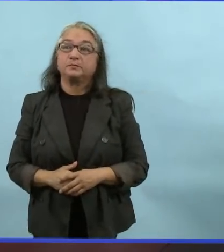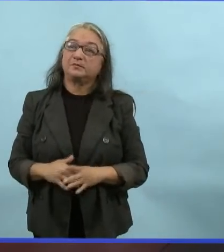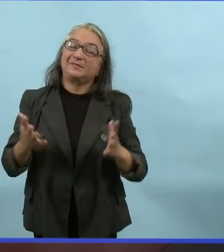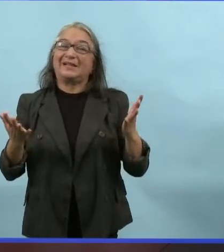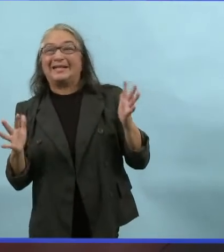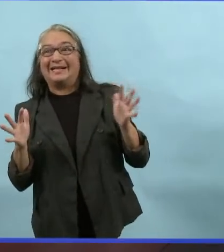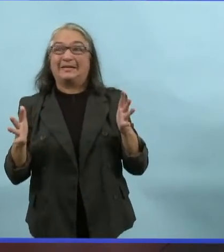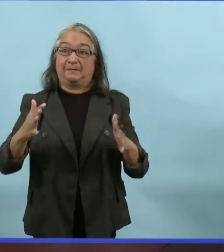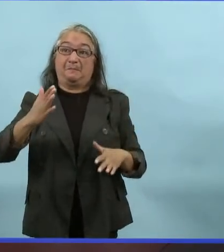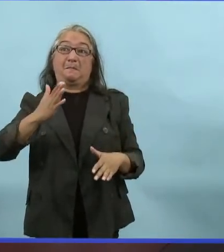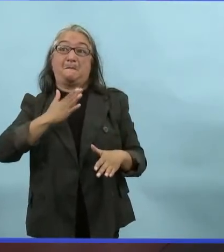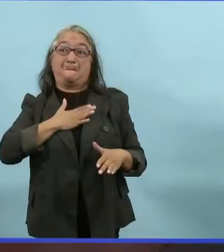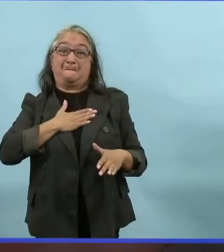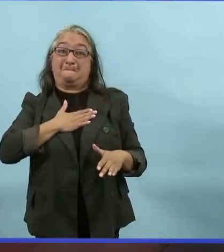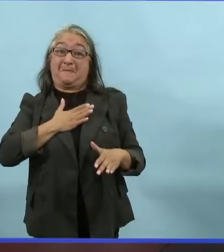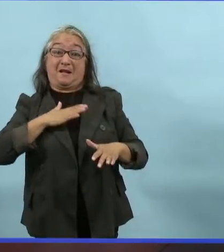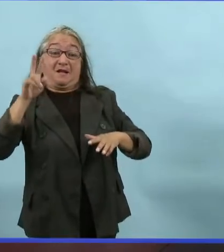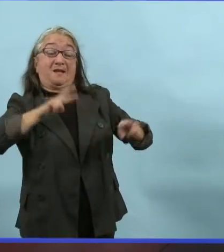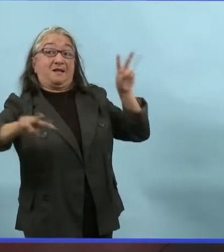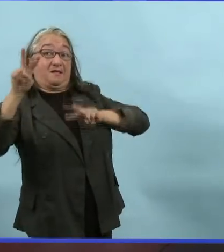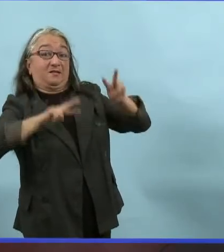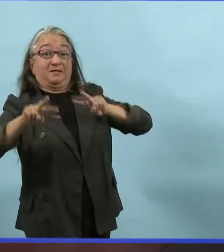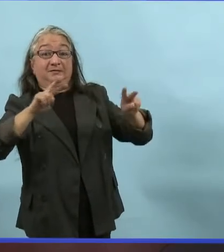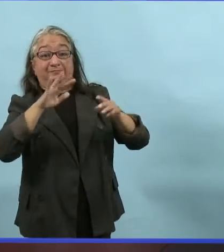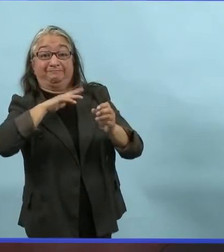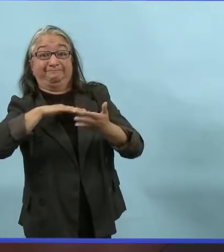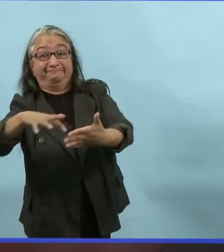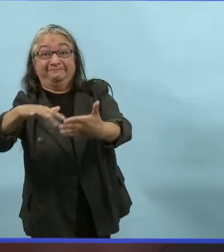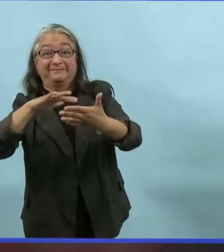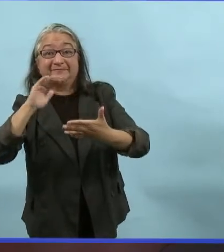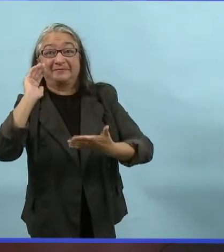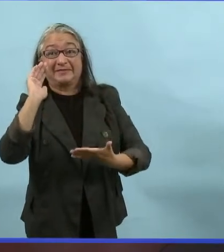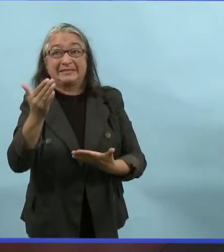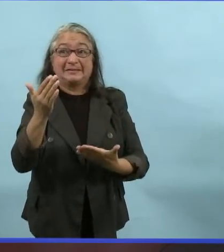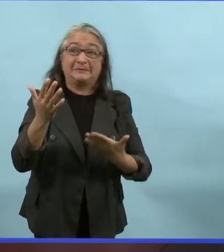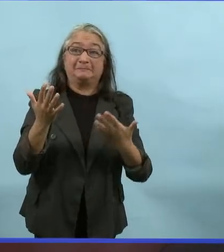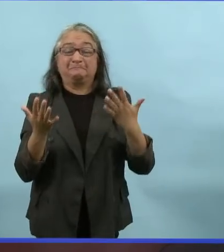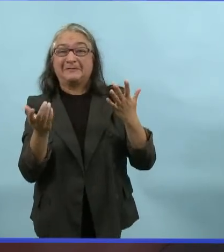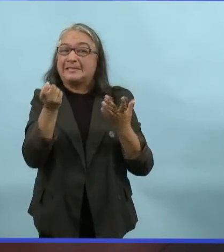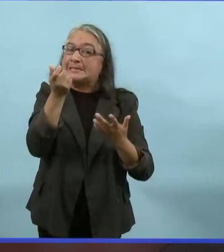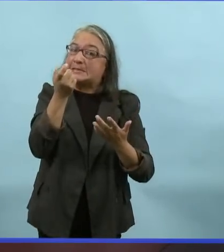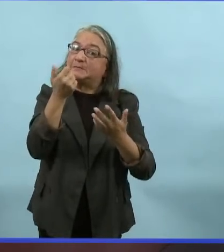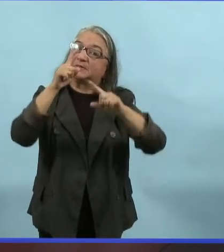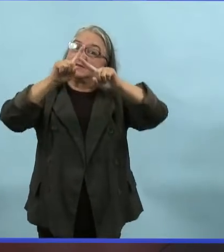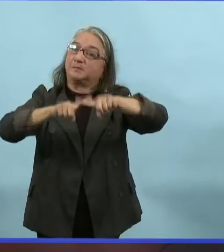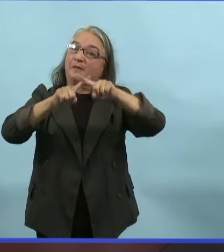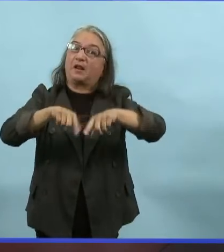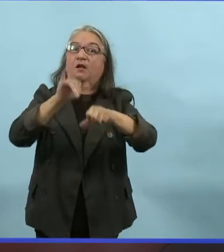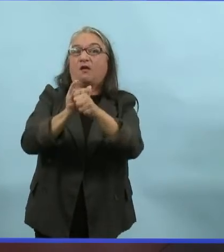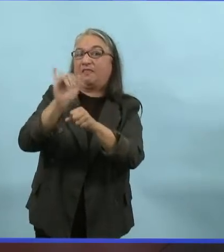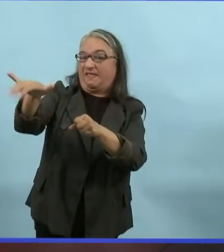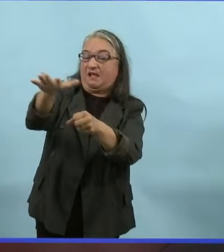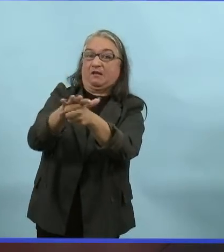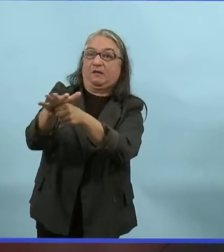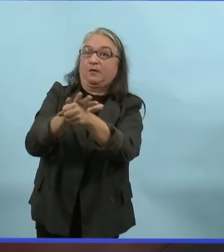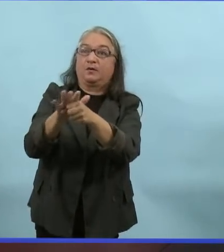we're seeing but we are seeing a you know many cases of very mild respiratory virus symptoms so